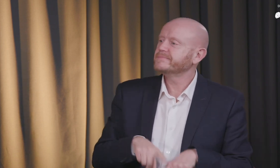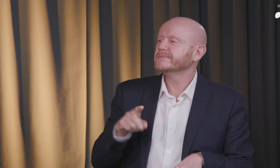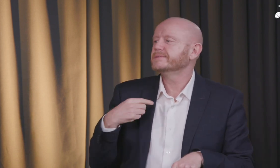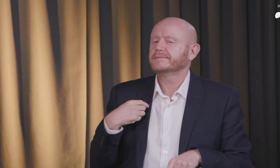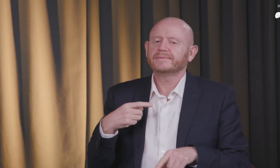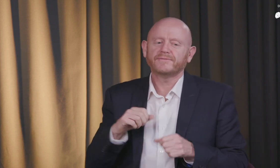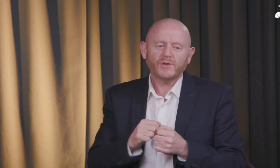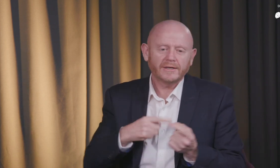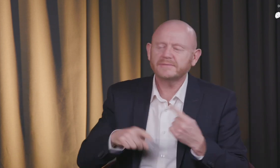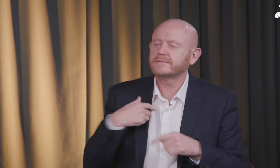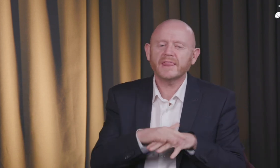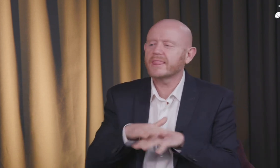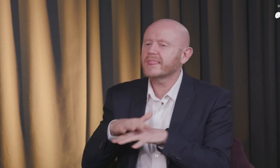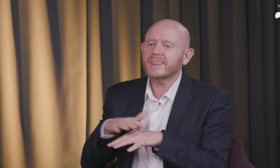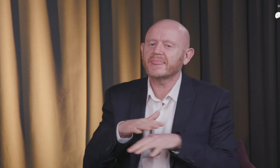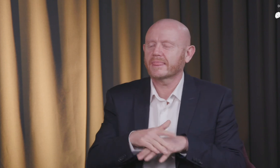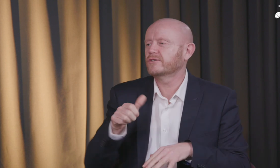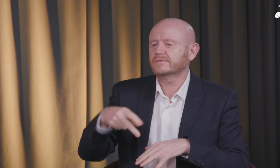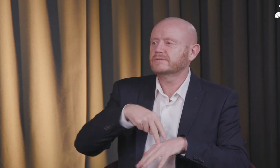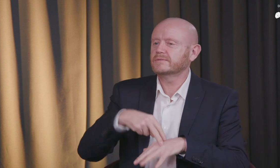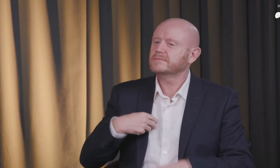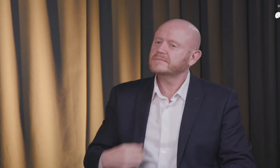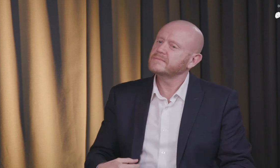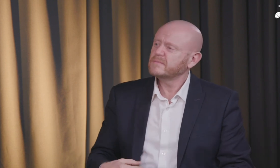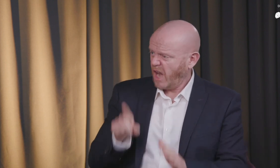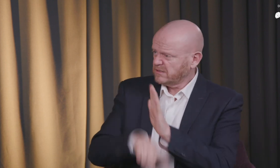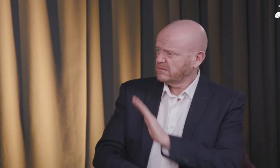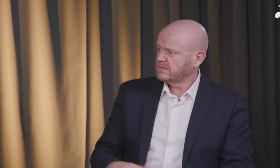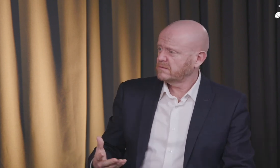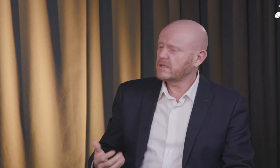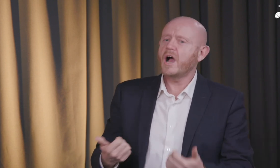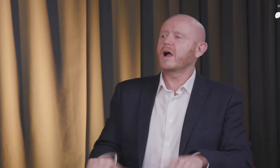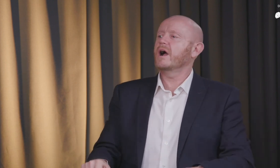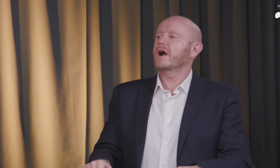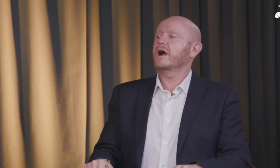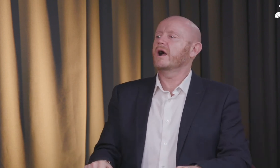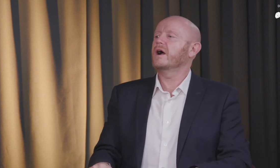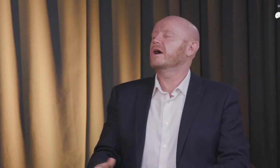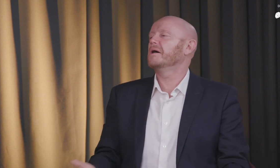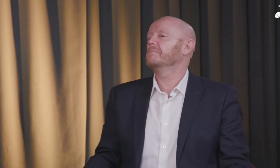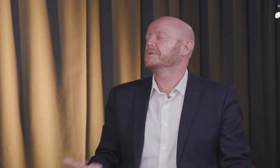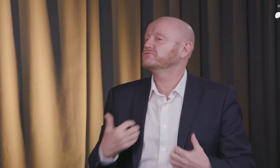But, with friends, I’m able to joke around and they’ve encouraged me to do stand up. I’ve always said no, it’s too late. To finally I did it!